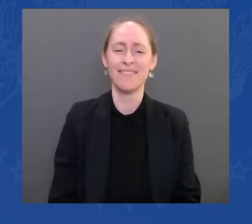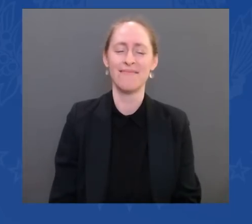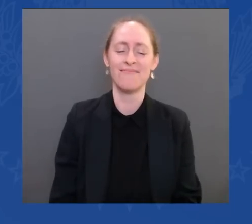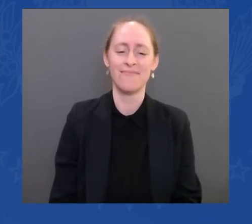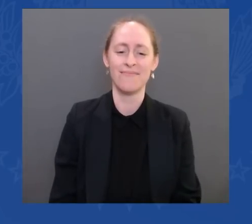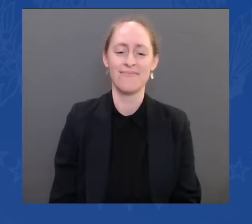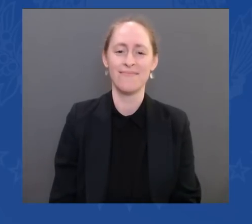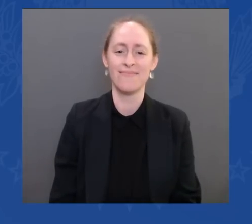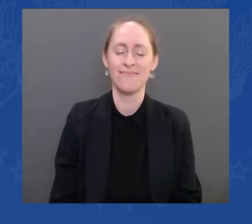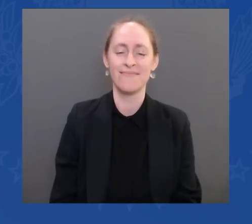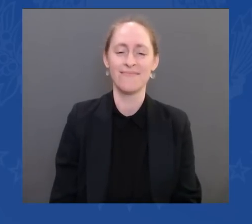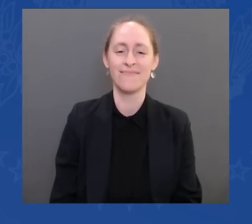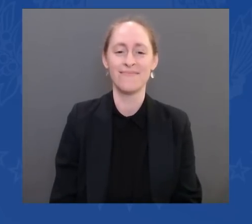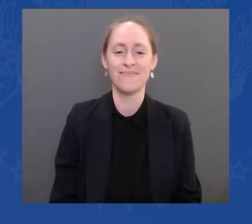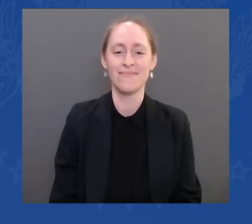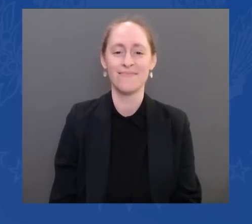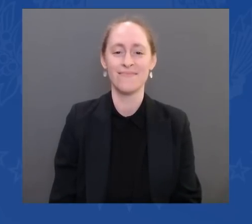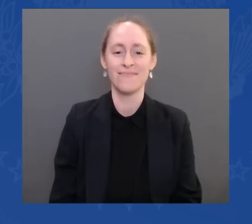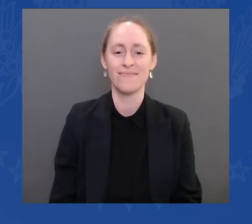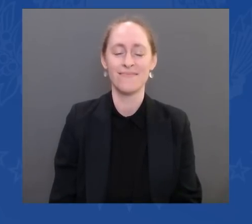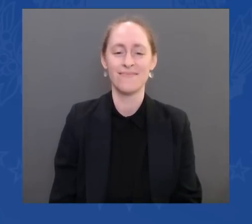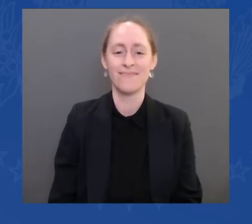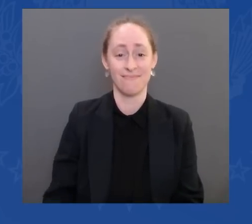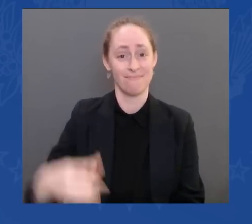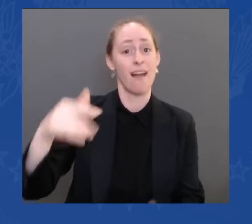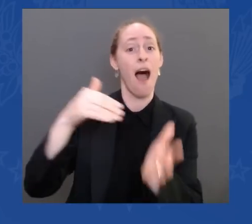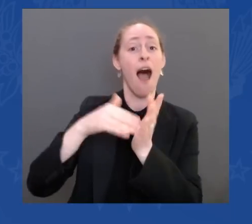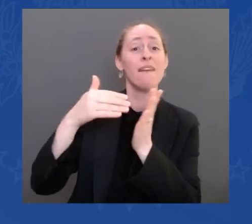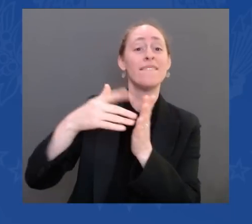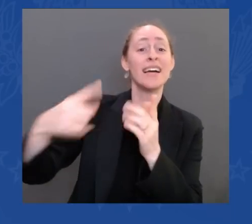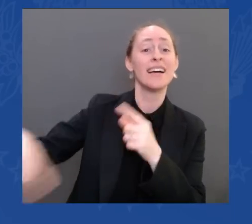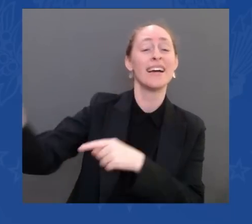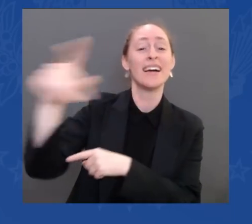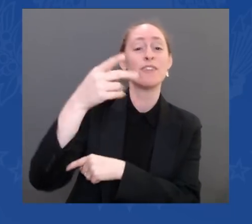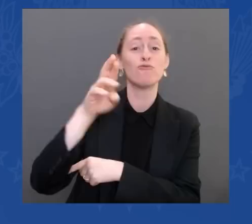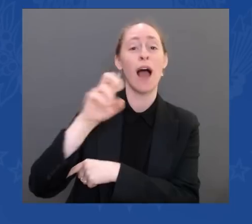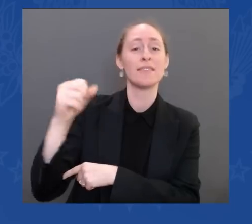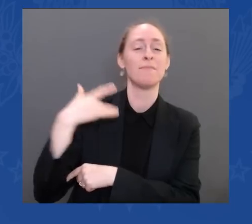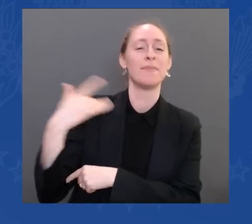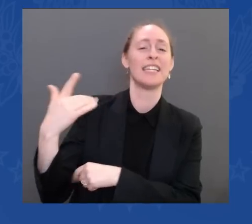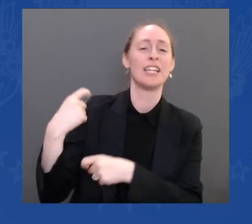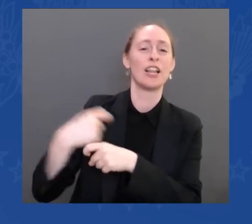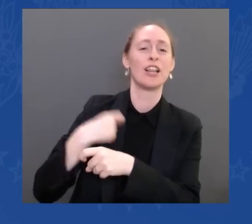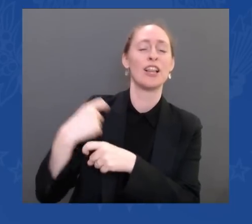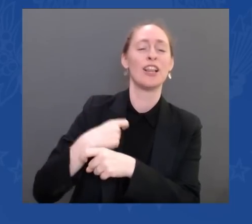but once -- every once in a while, I make a mistake -- not like -- well, once a speech.